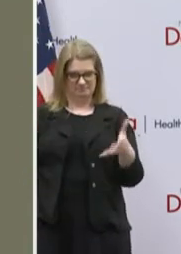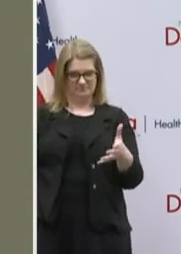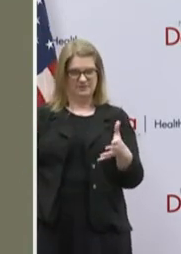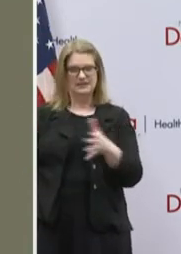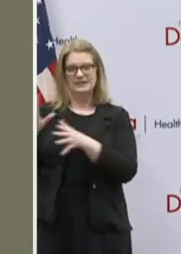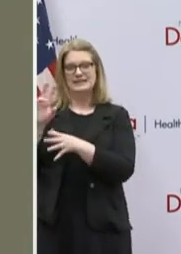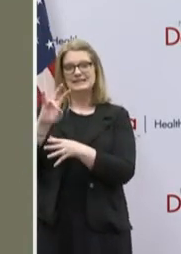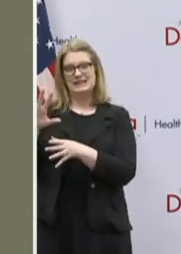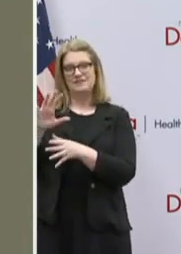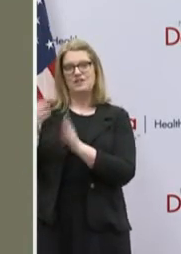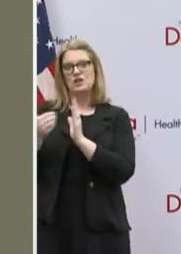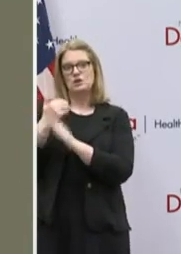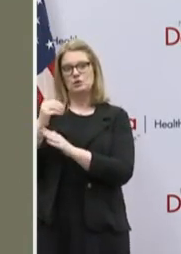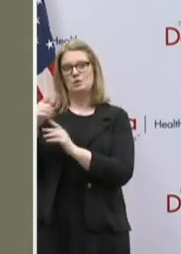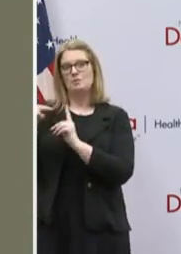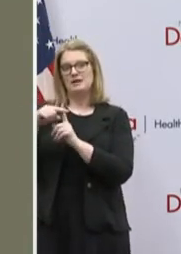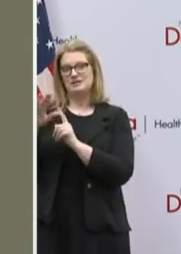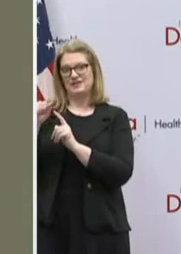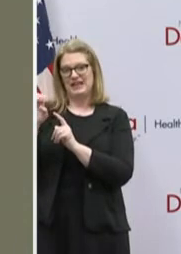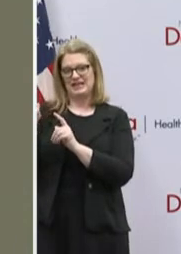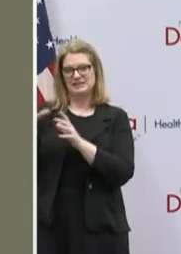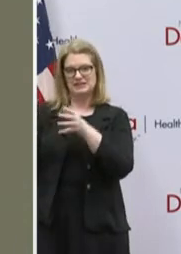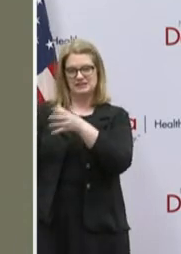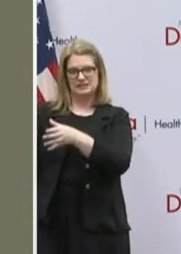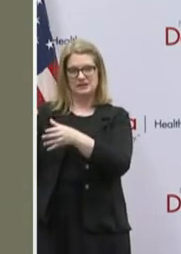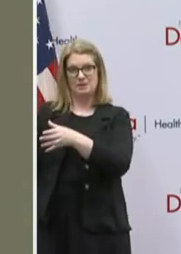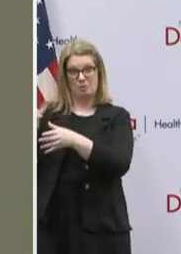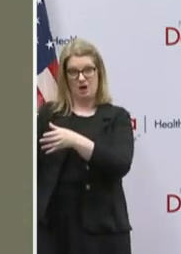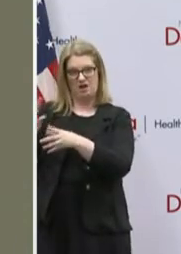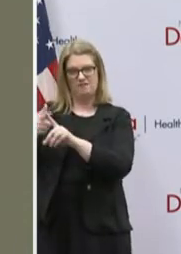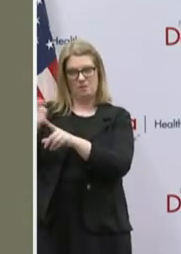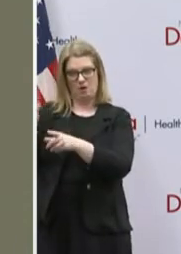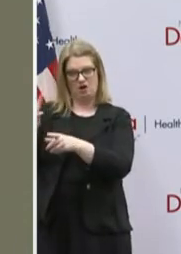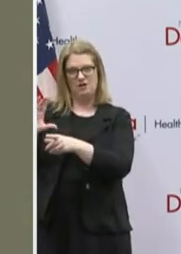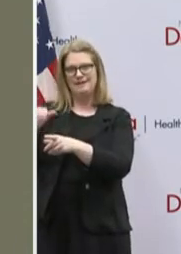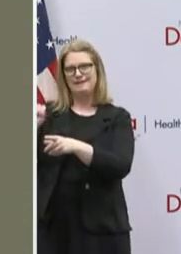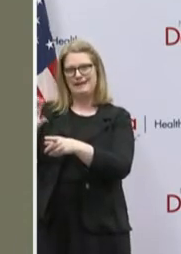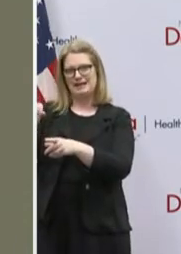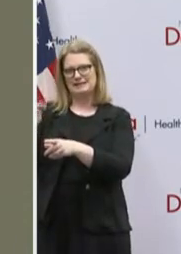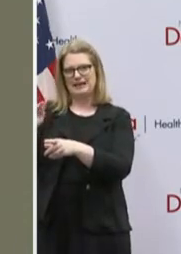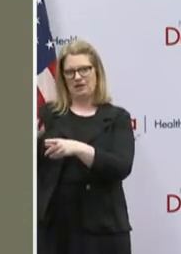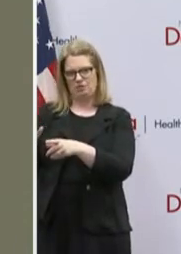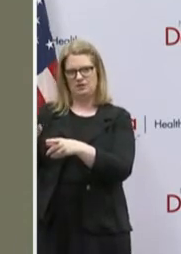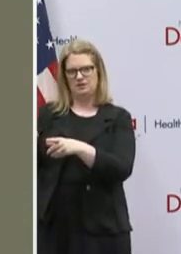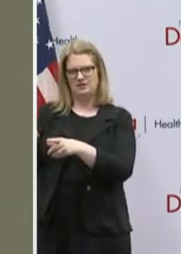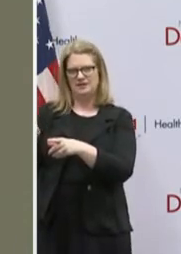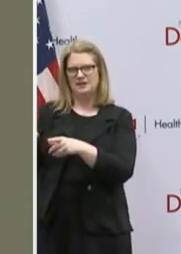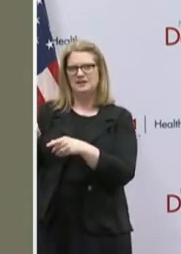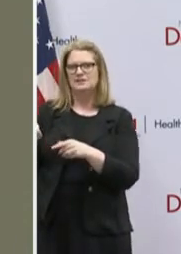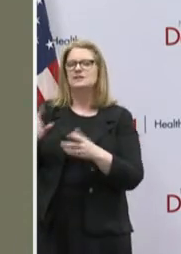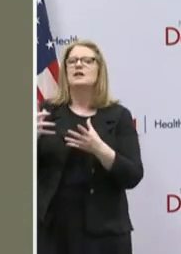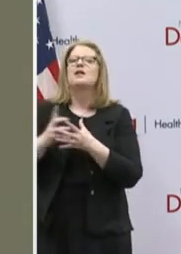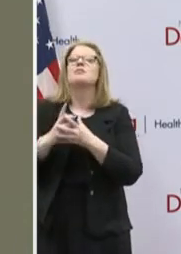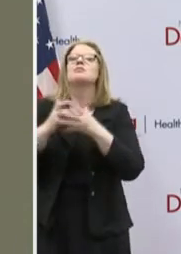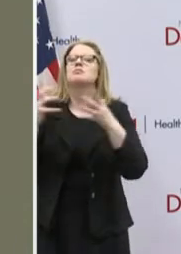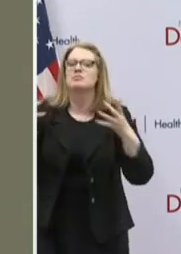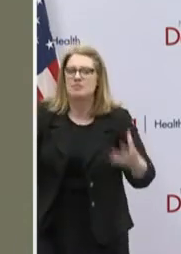IN THE -- THE LAST OF FIVE DAYS CUMULATIVELY, ABOUT 570% OF THE NEW -- 75% OF THE NEW CASES IN THE STATE OF NORTH DAKOTA HAVE